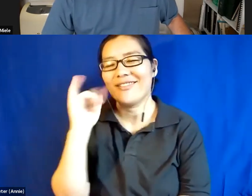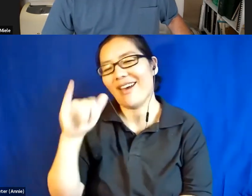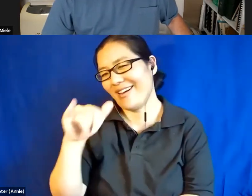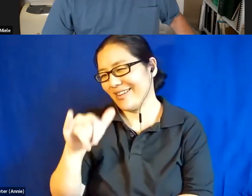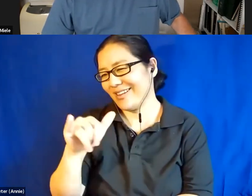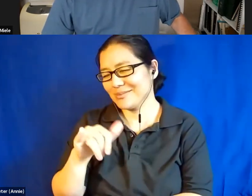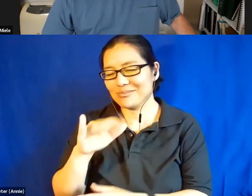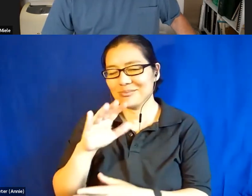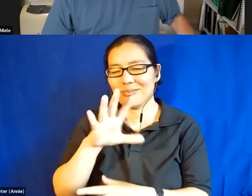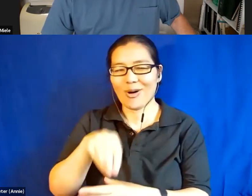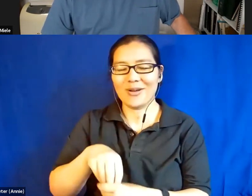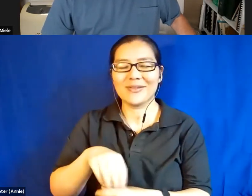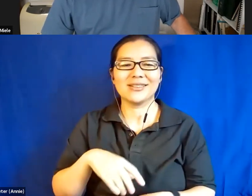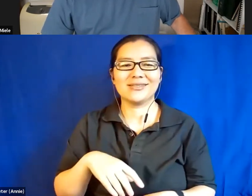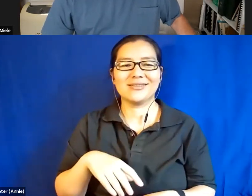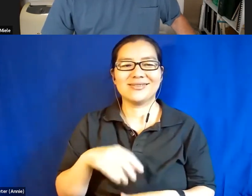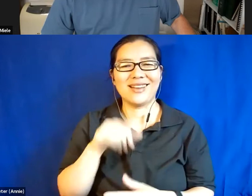unassisted is a really important part.